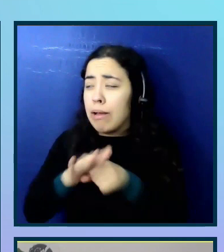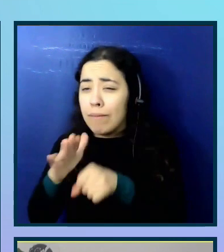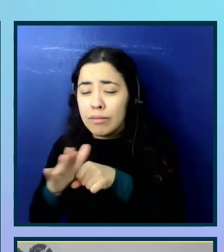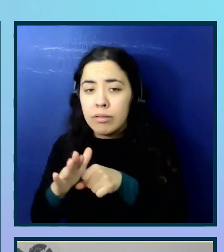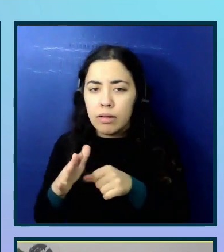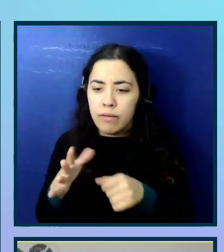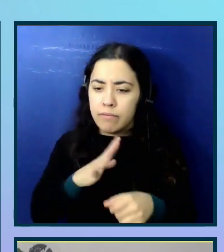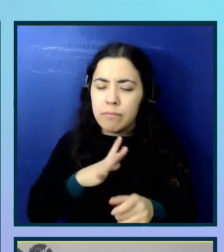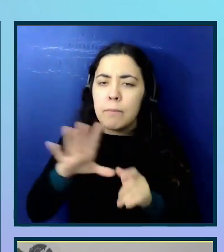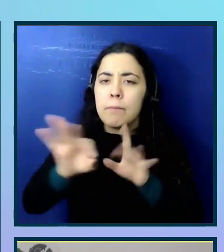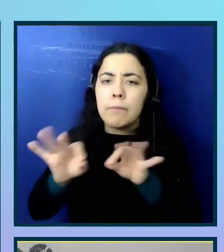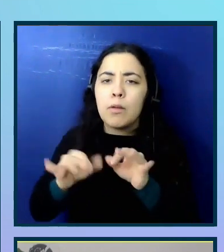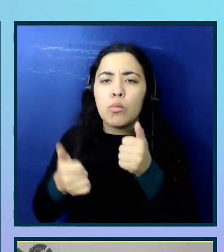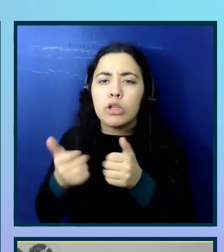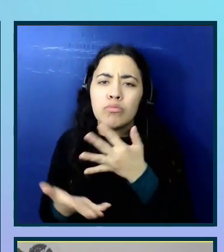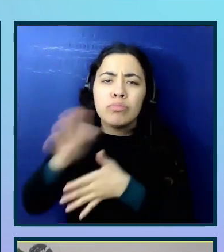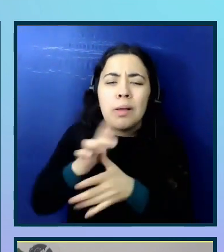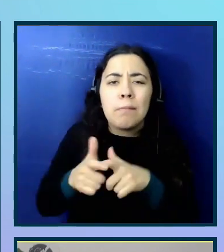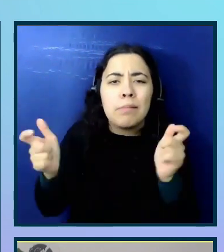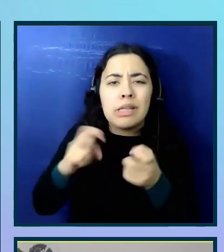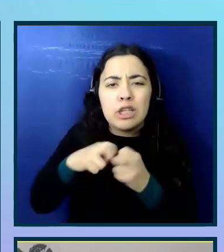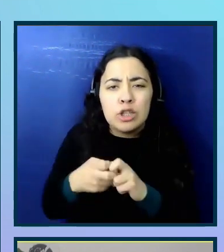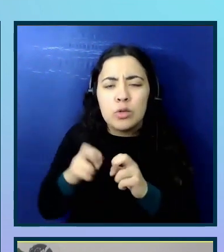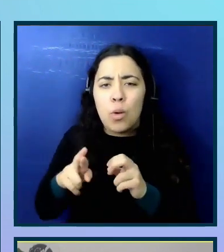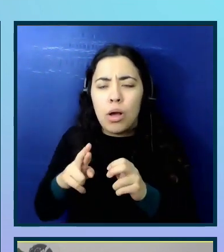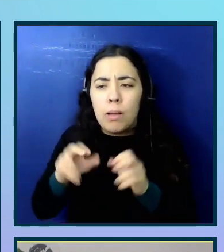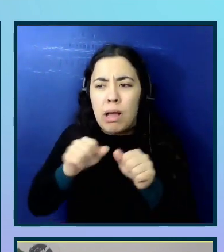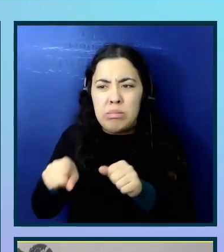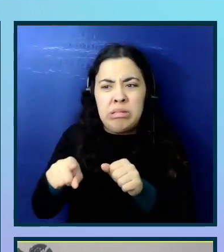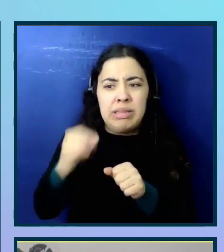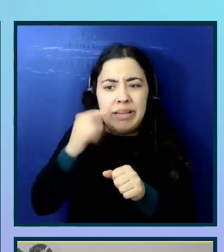and big misunderstanding. The important thing here is that it's a teamwork.